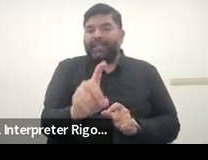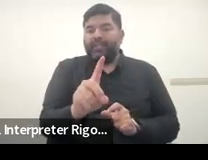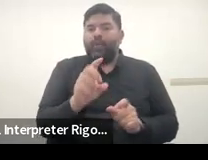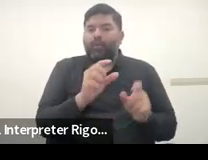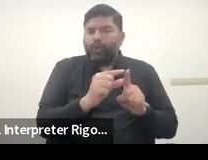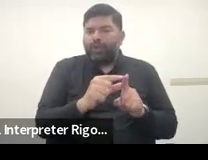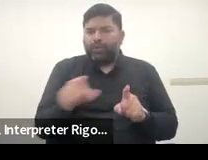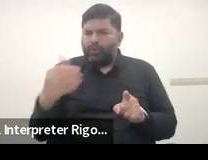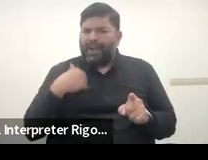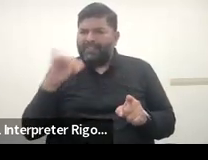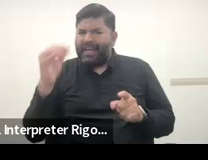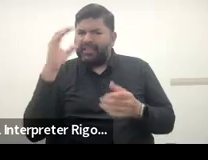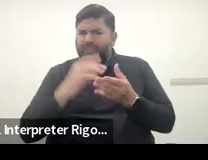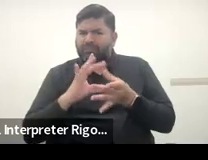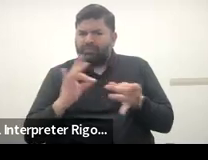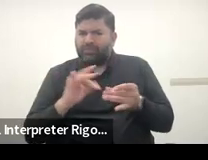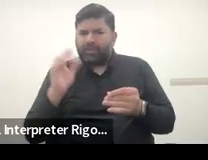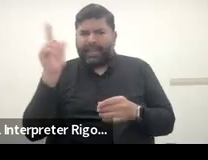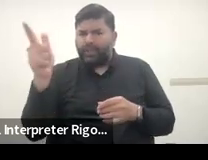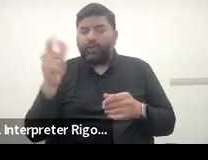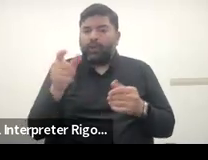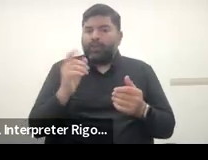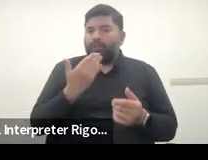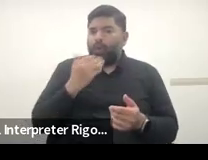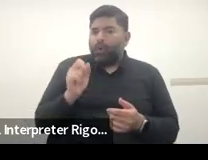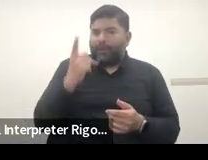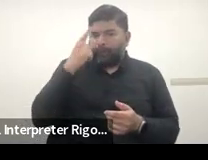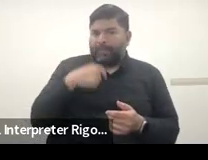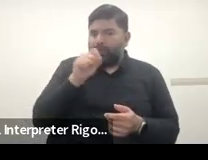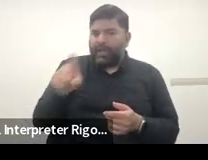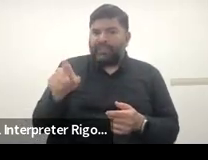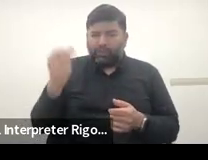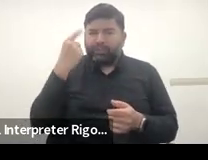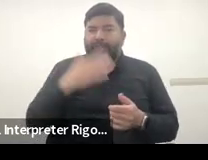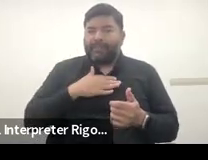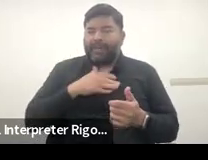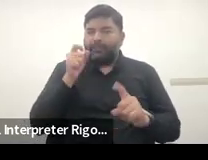that question. LEE: It is, that's a good question. AUDIENCE MEMBER: You can understand the subance of my question I'm asking.